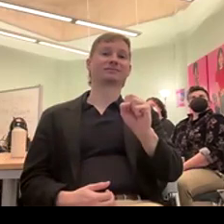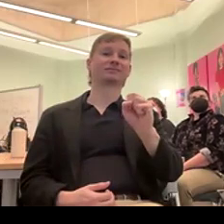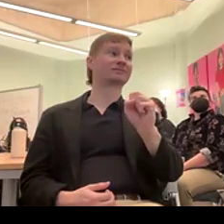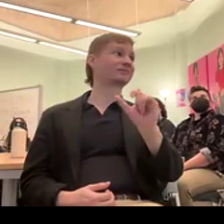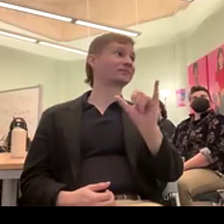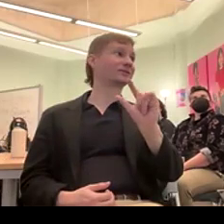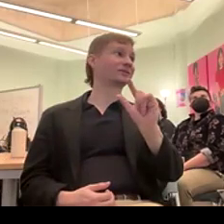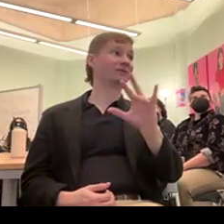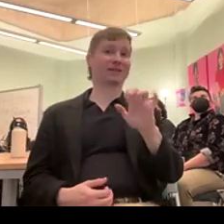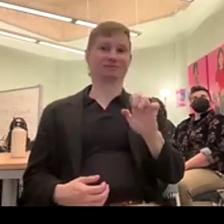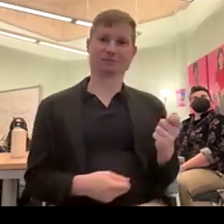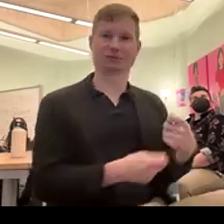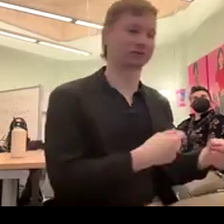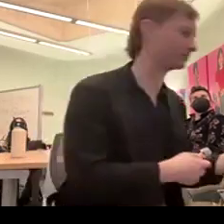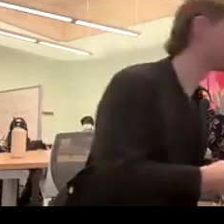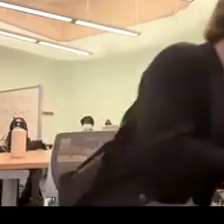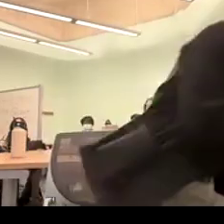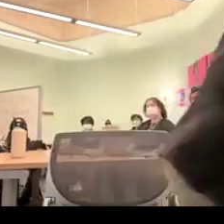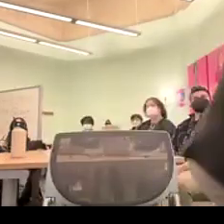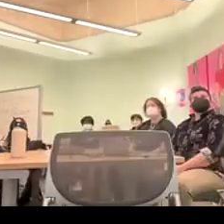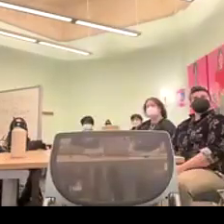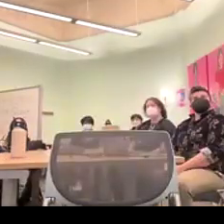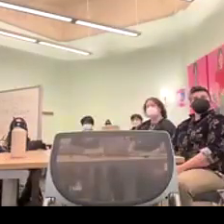Sylvie.